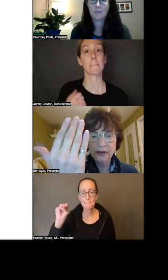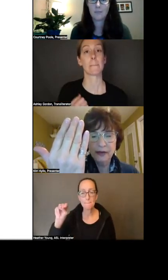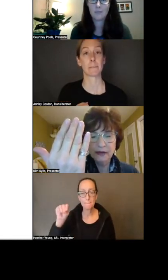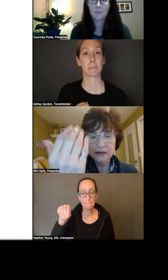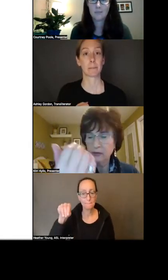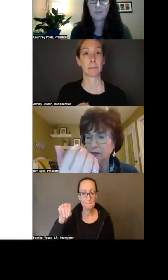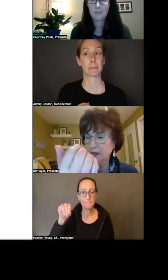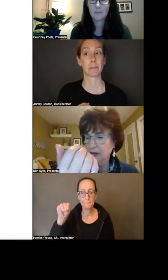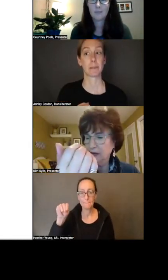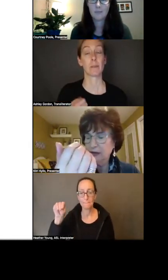So,